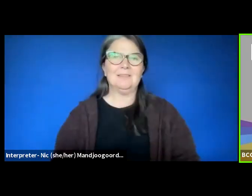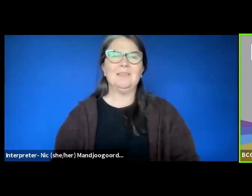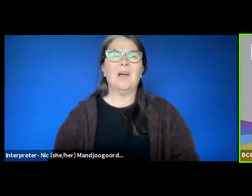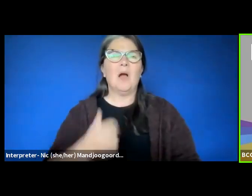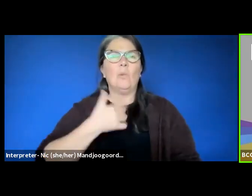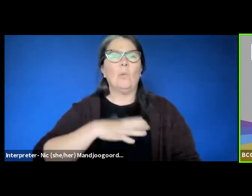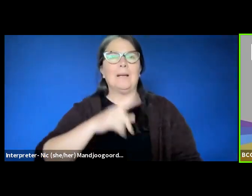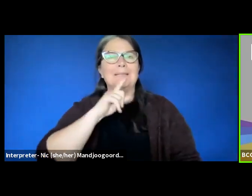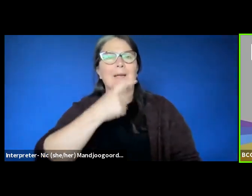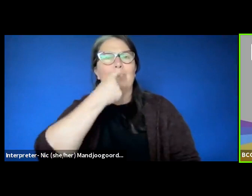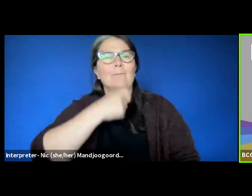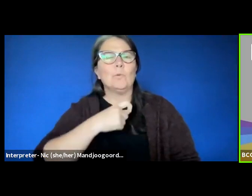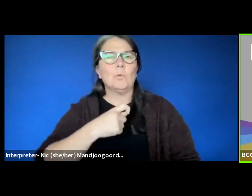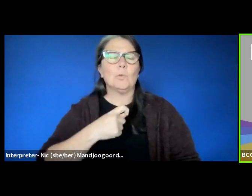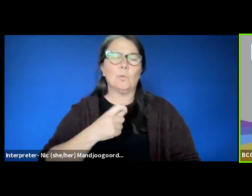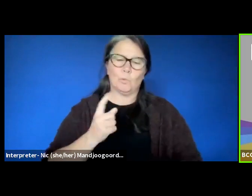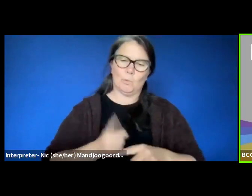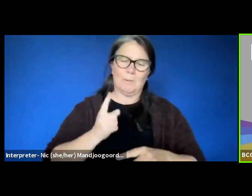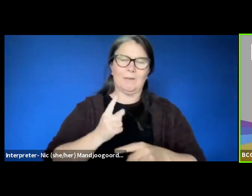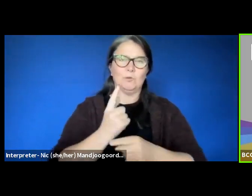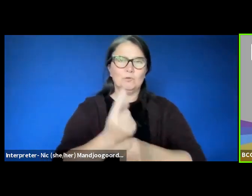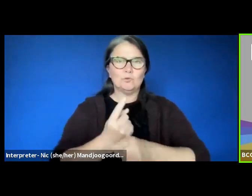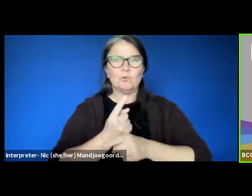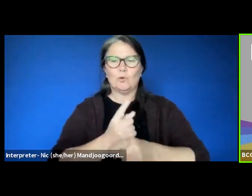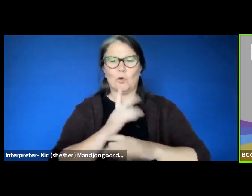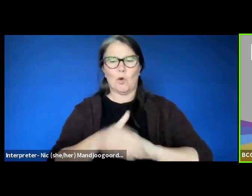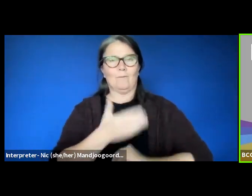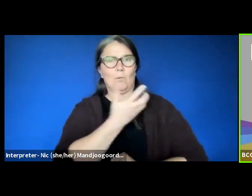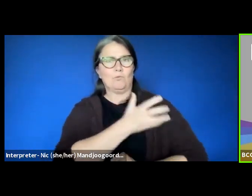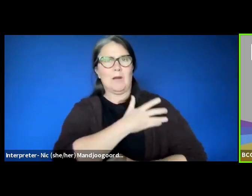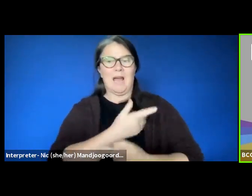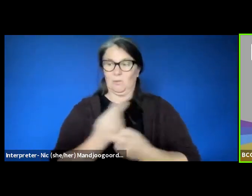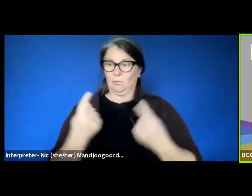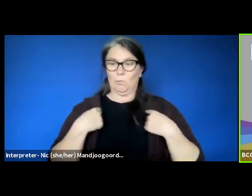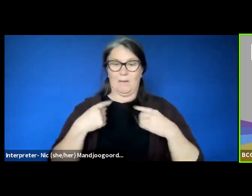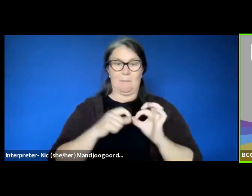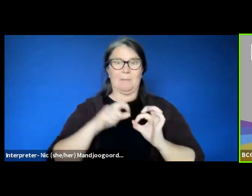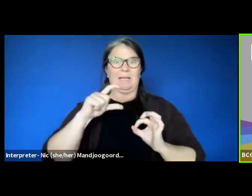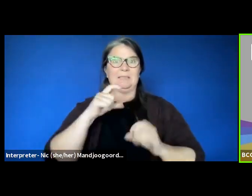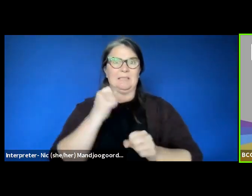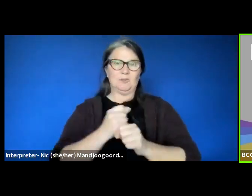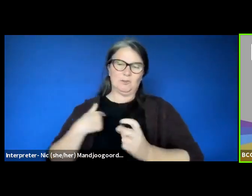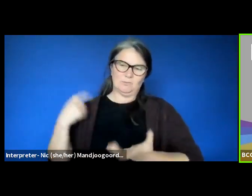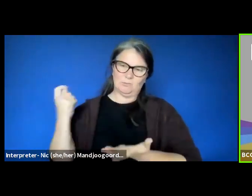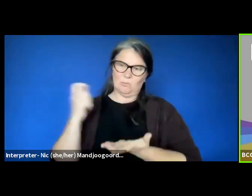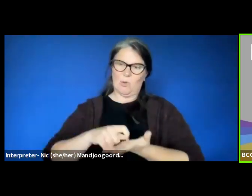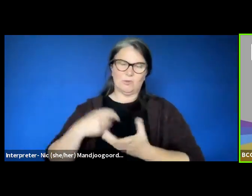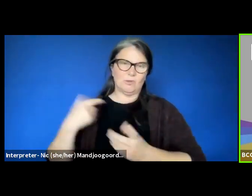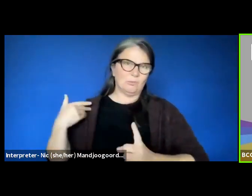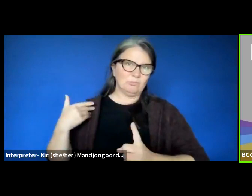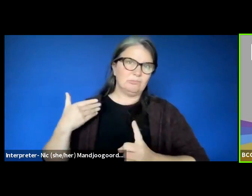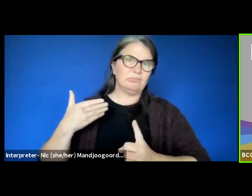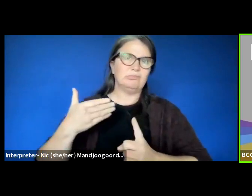and recognize tonight. I wanted to say a few quick words about why we're so proud of words about why we're so proud of our continuing. support support as strategic